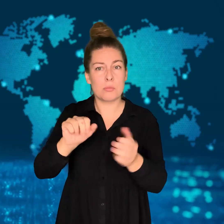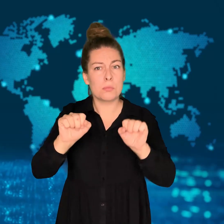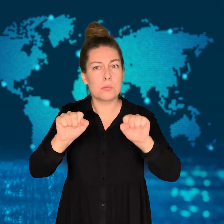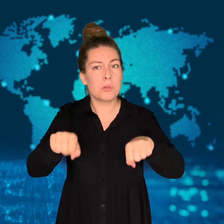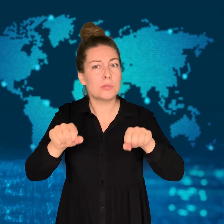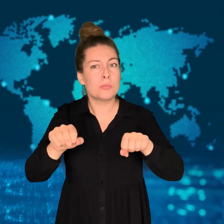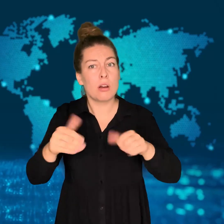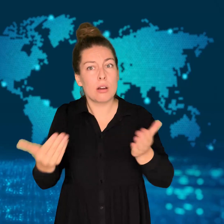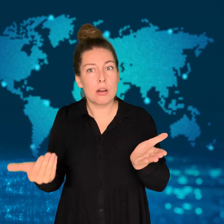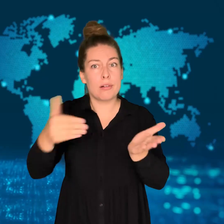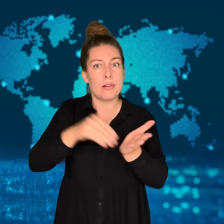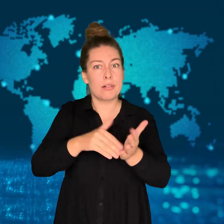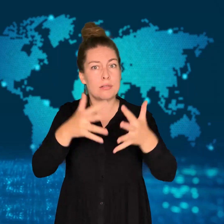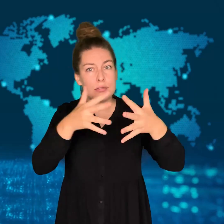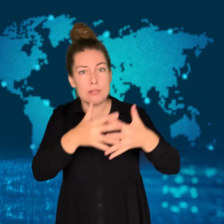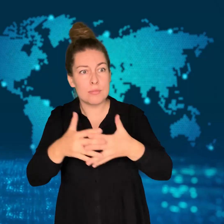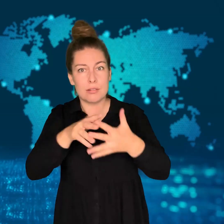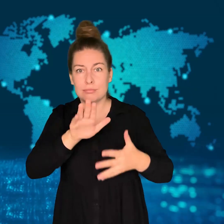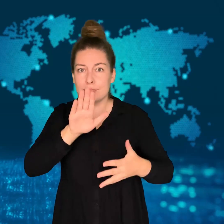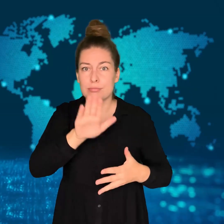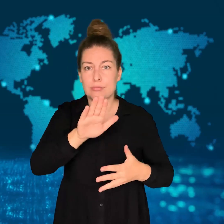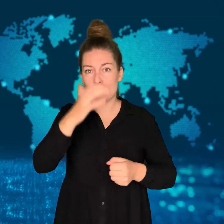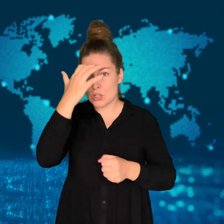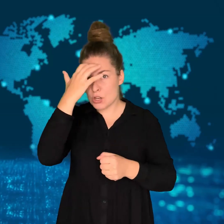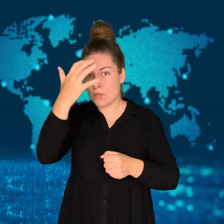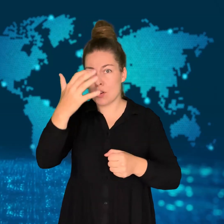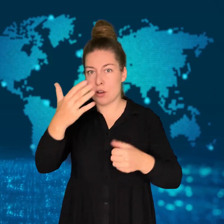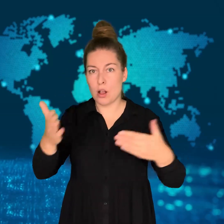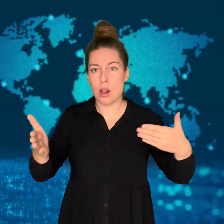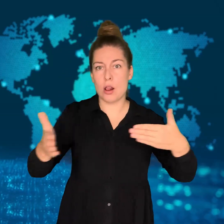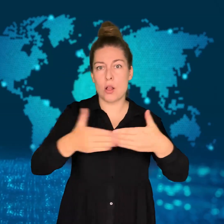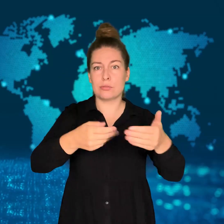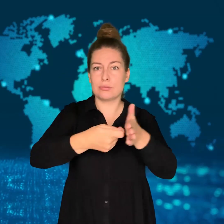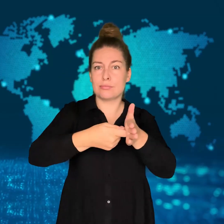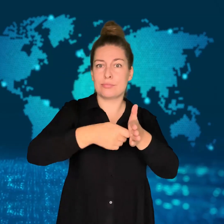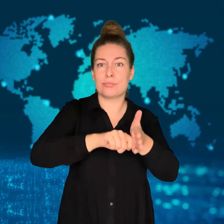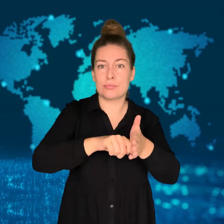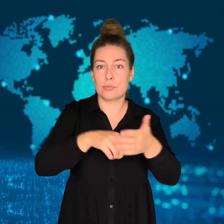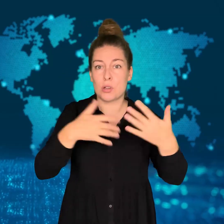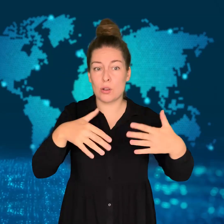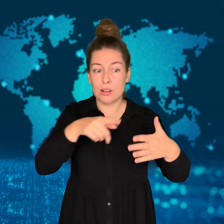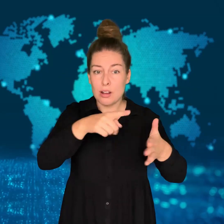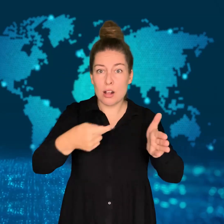There would have been another US government shutdown.